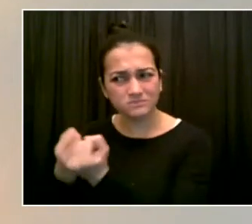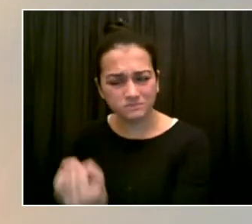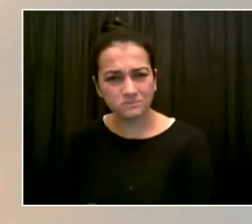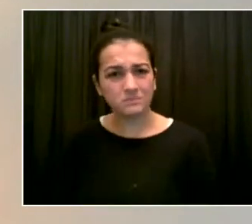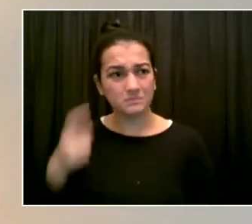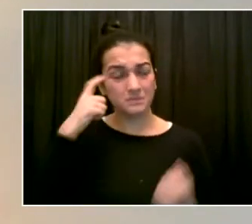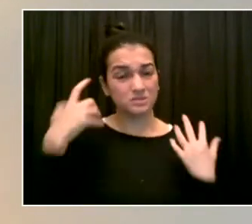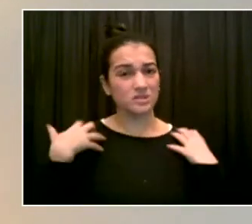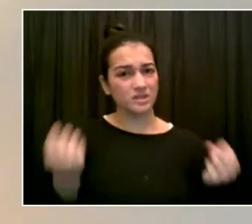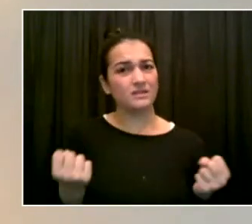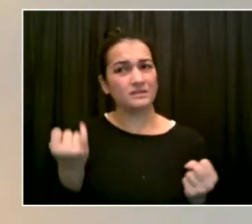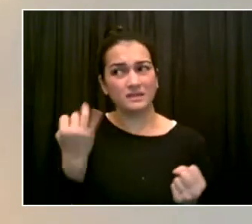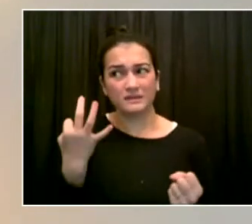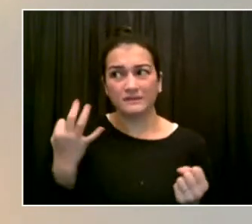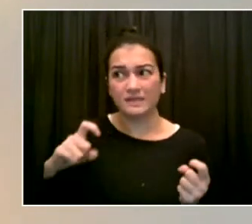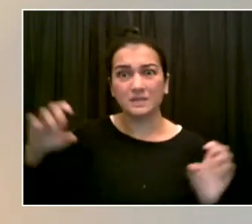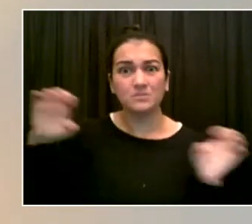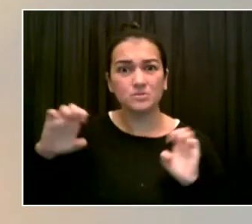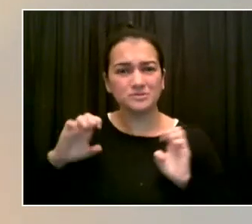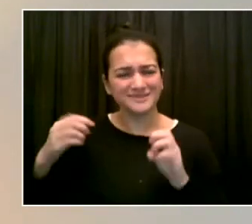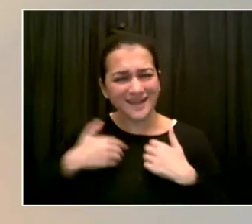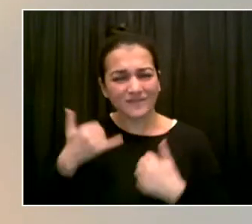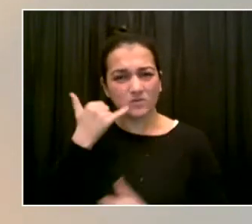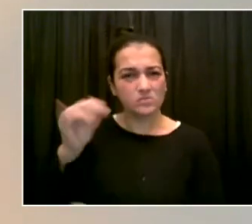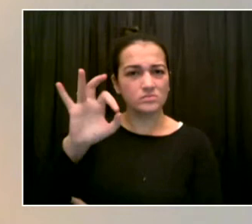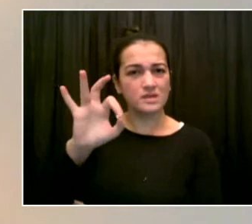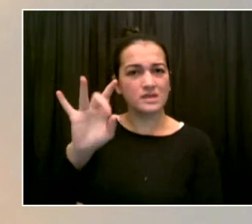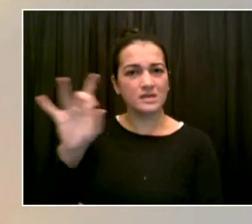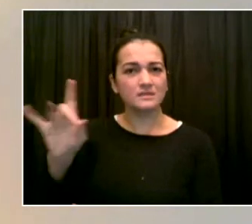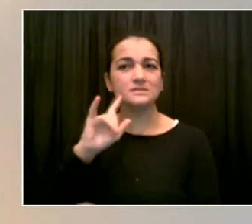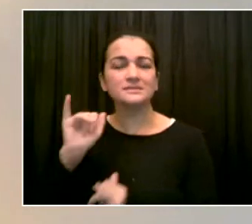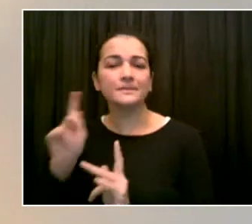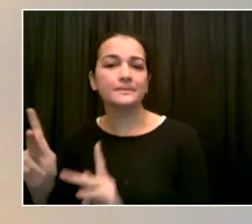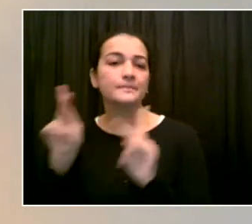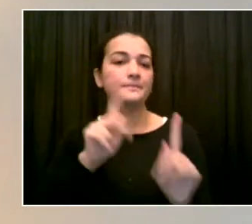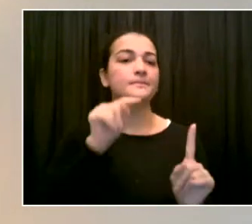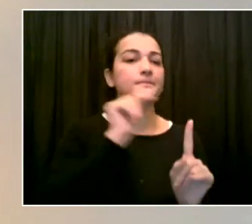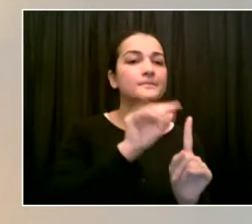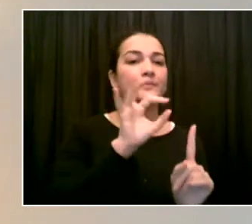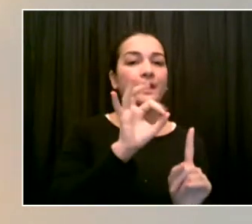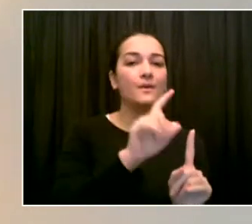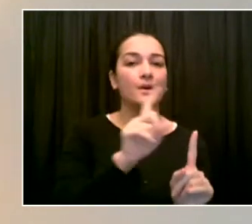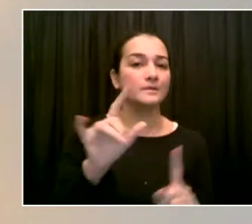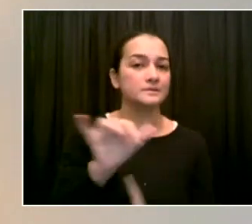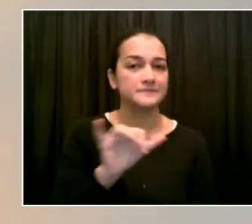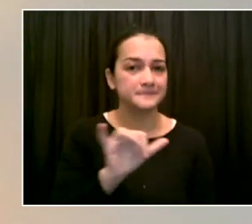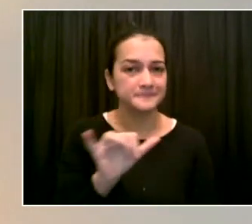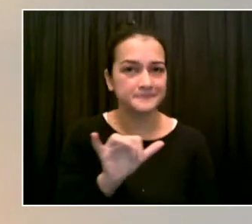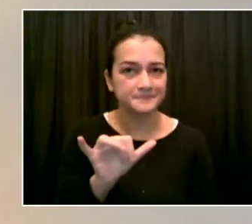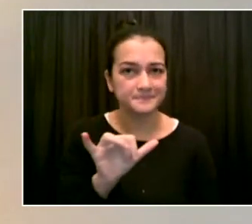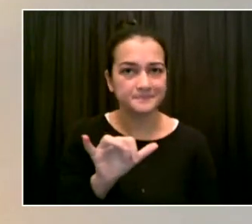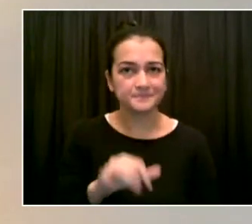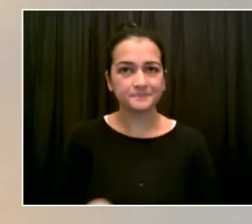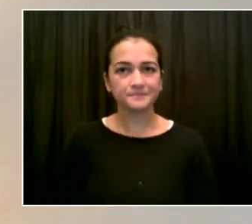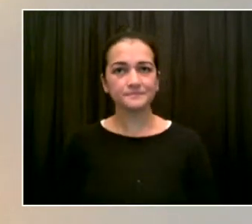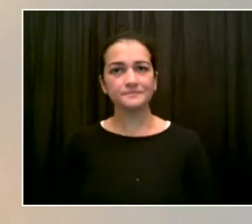EMOTIONAL DISTRESS, YOU CAN PICK UP THE